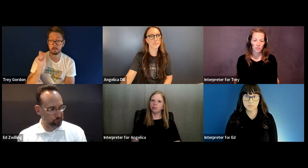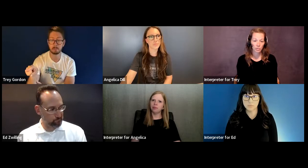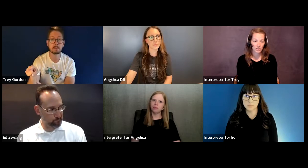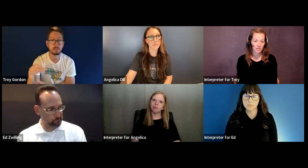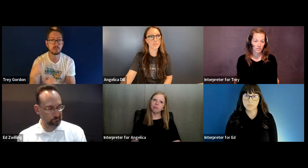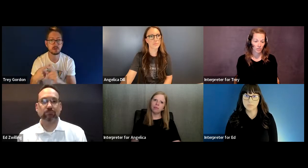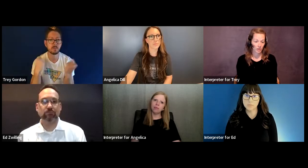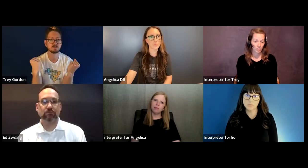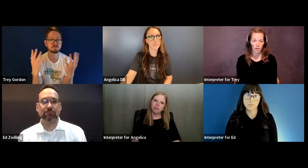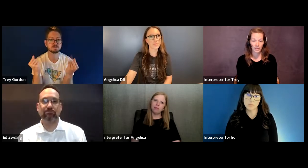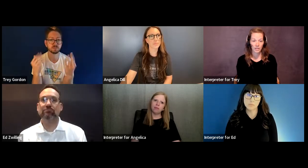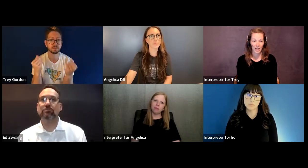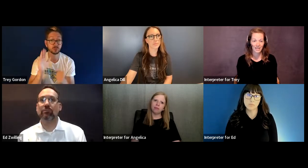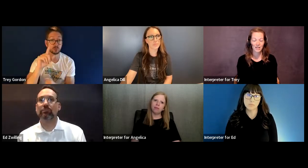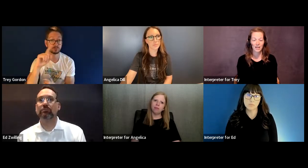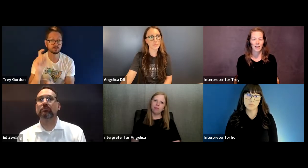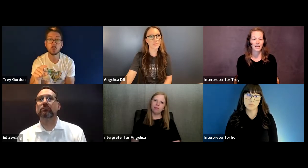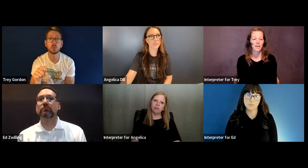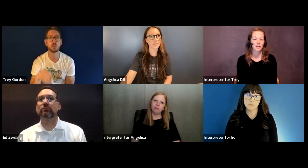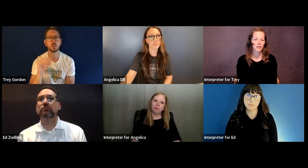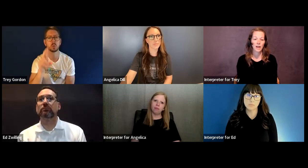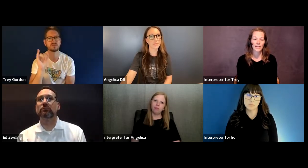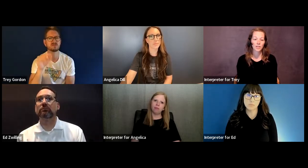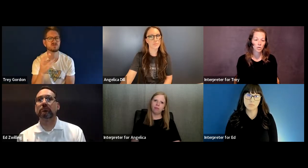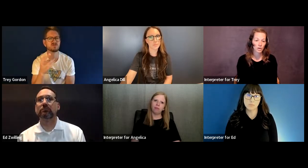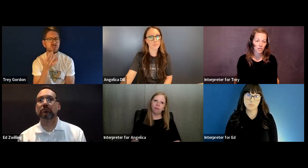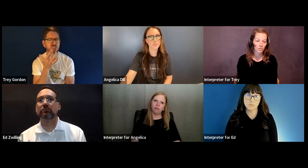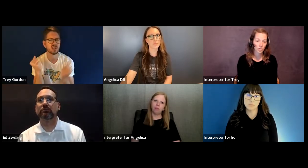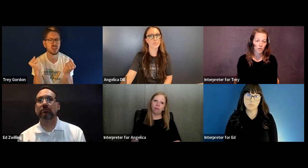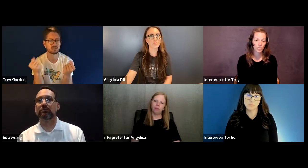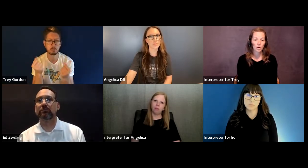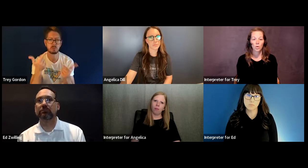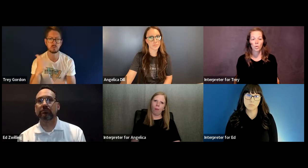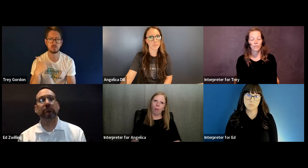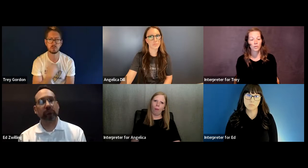please feel free to put it in the chat and i can ask your question for you or if you'd